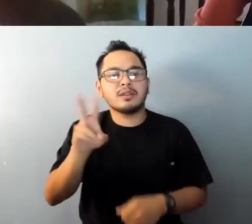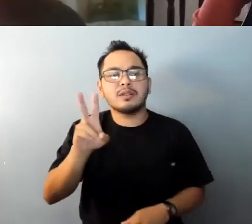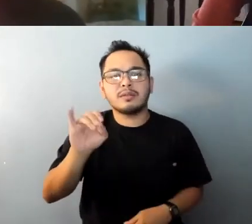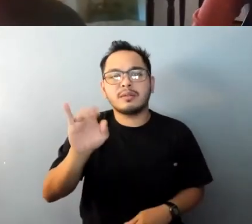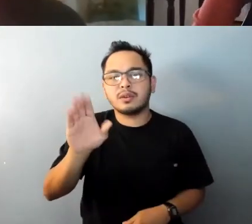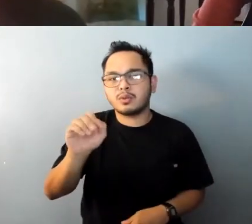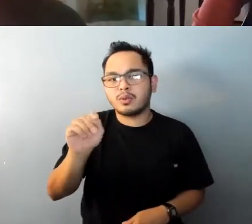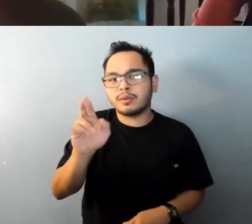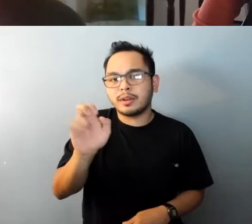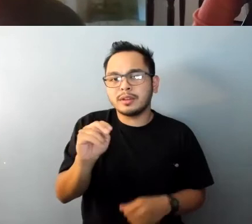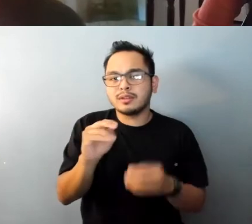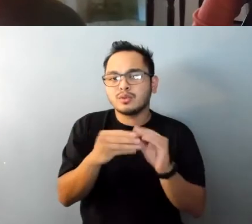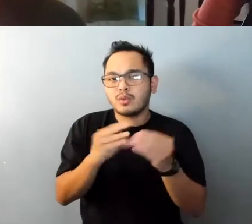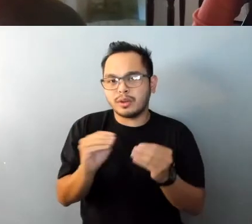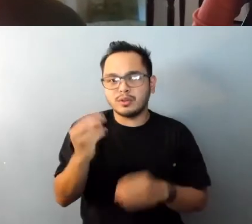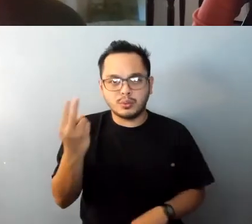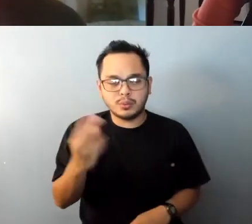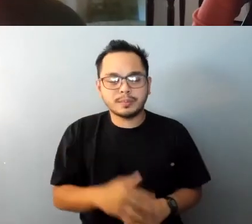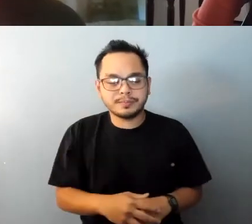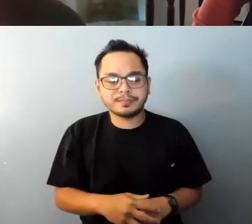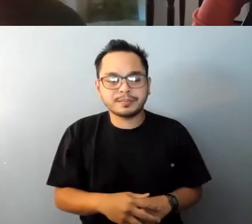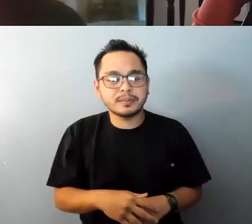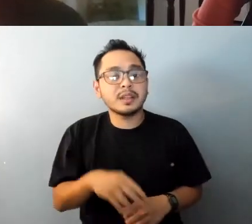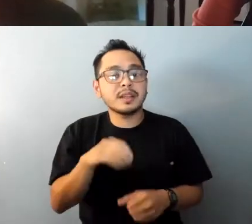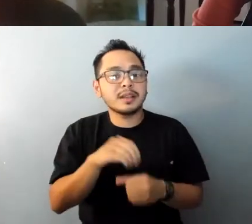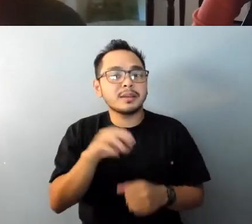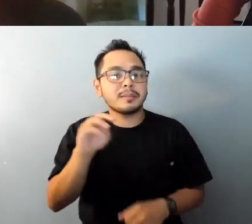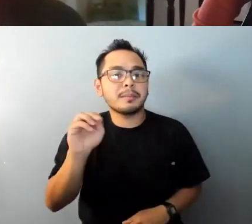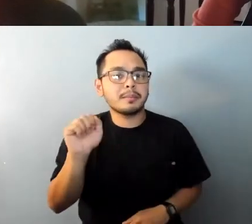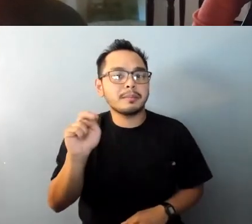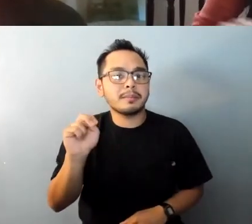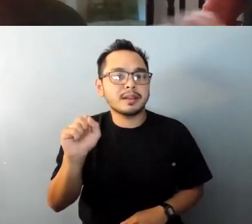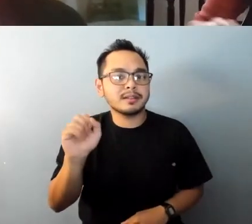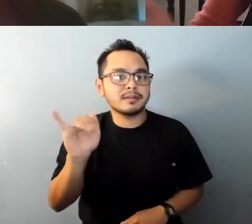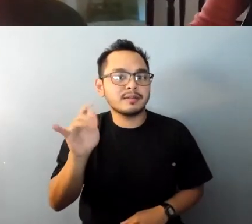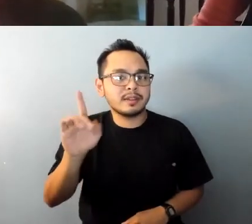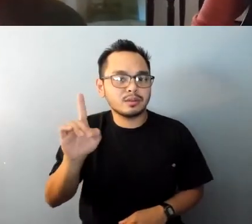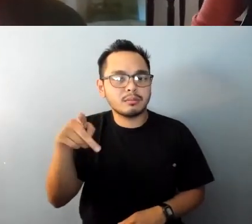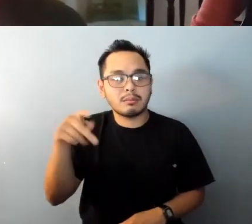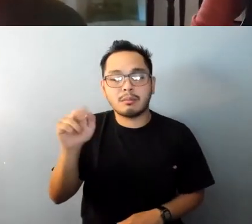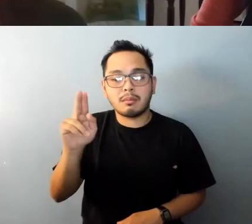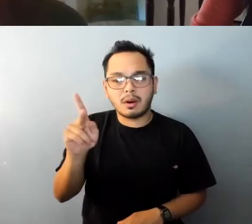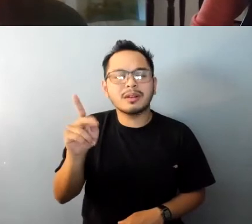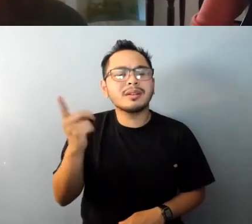An example of this is in (Name) Park and it is this throwaway line that (Name) jumps on